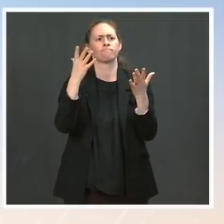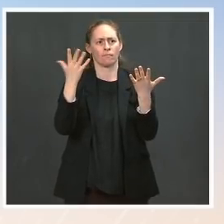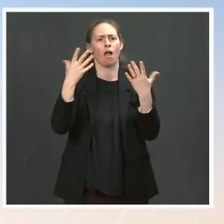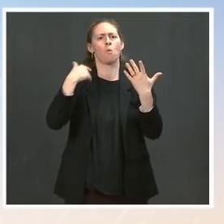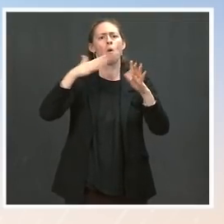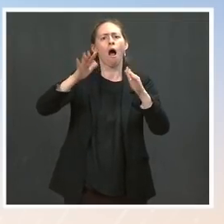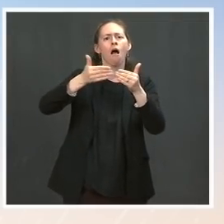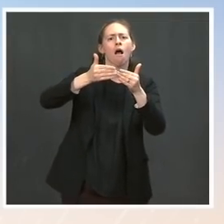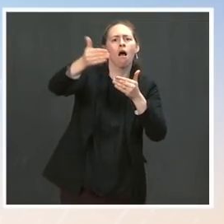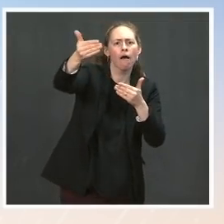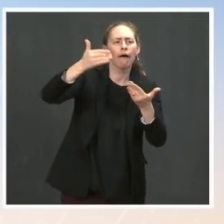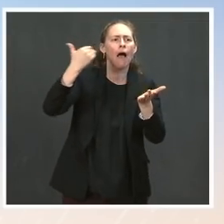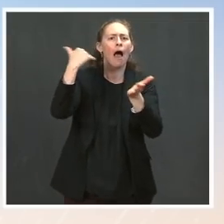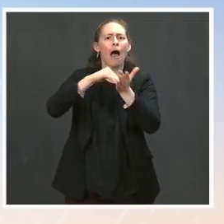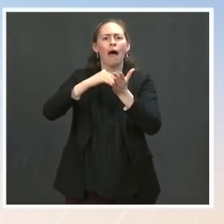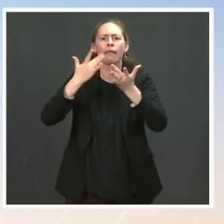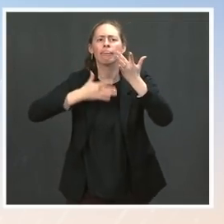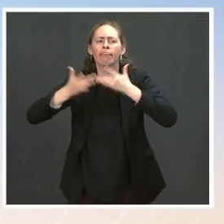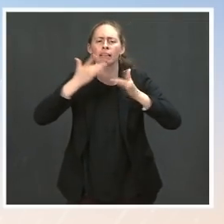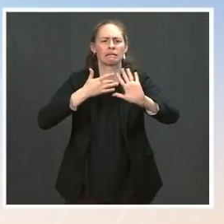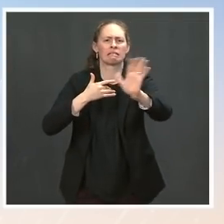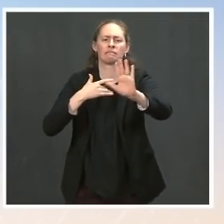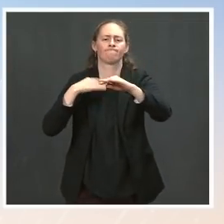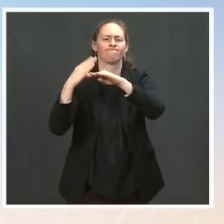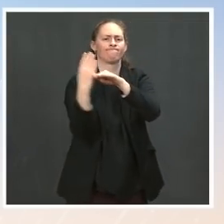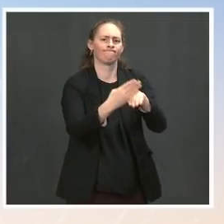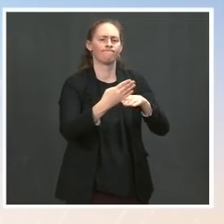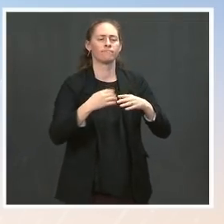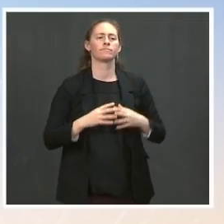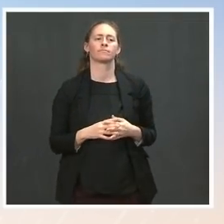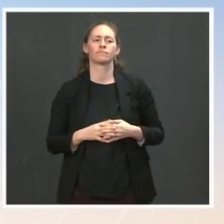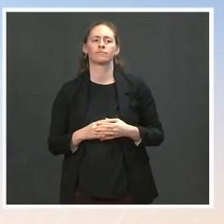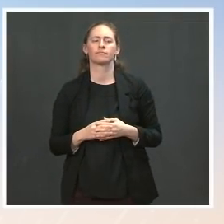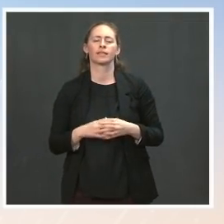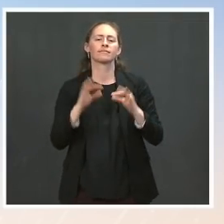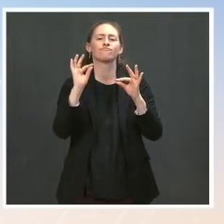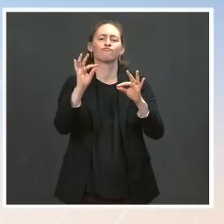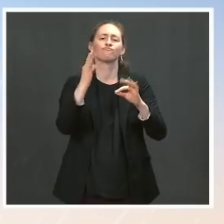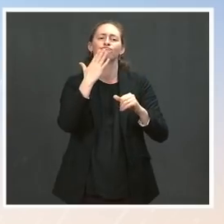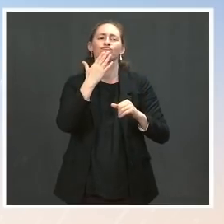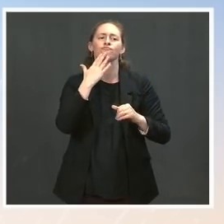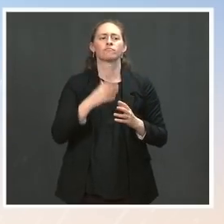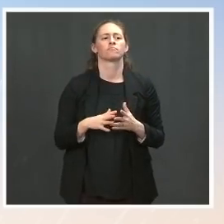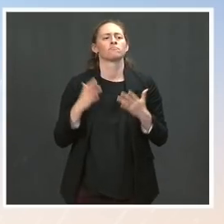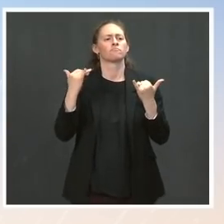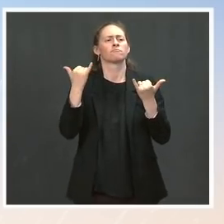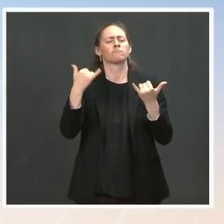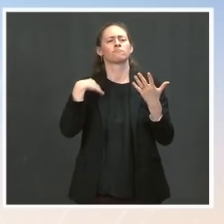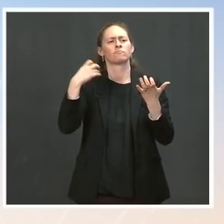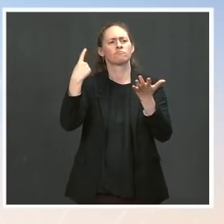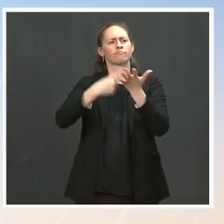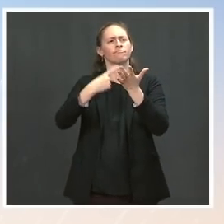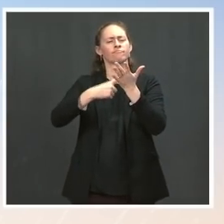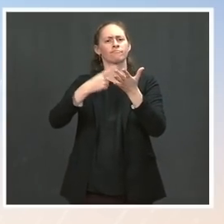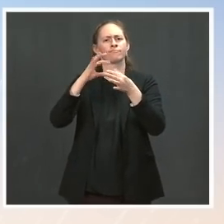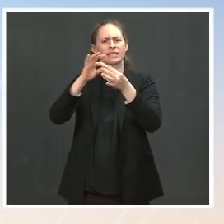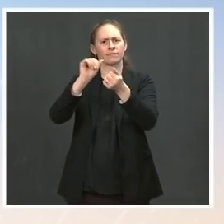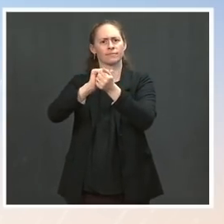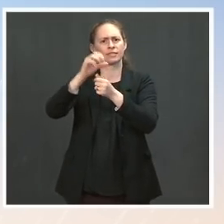Go ahead. The Press: Thank you, Jen. Just to follow up on the chip shortage and, sort of, short-term solutions -- Ms. Psaki: Yeah.